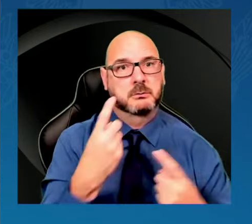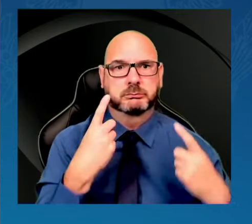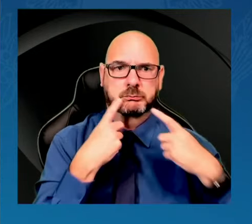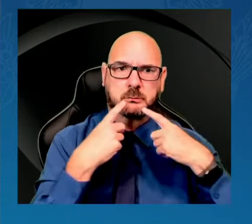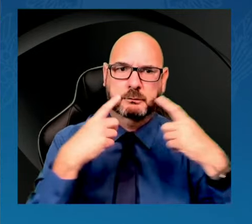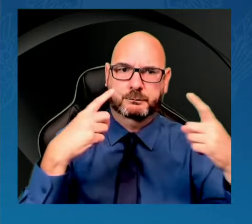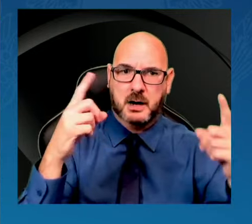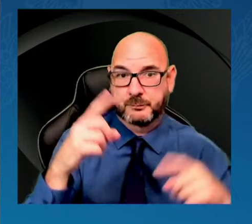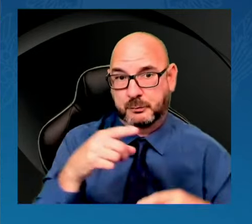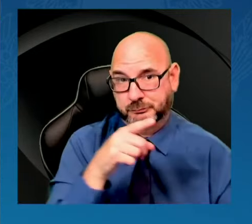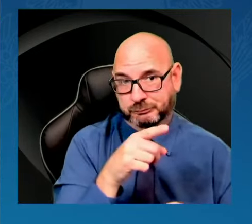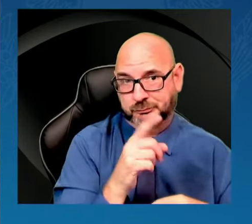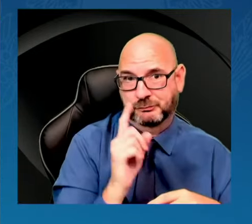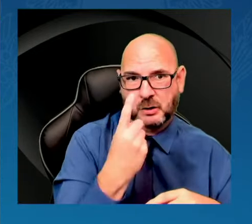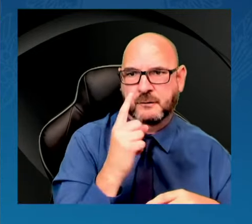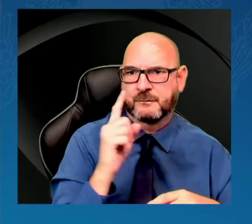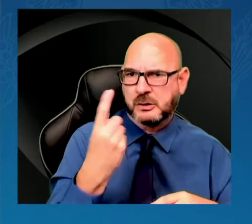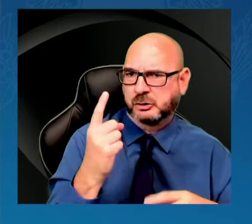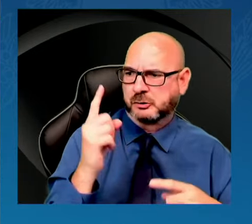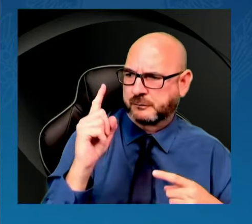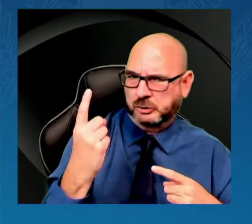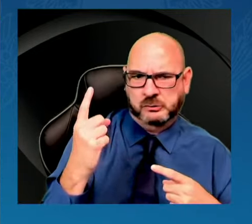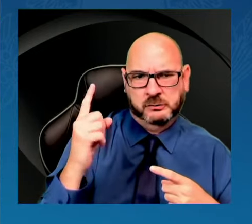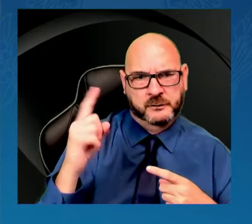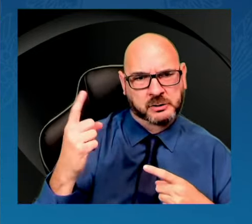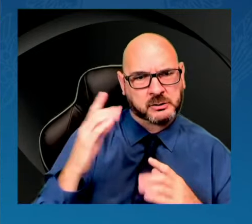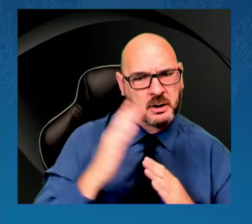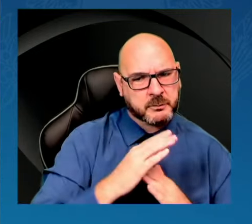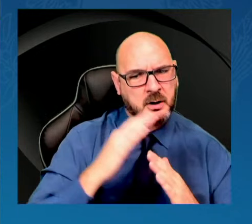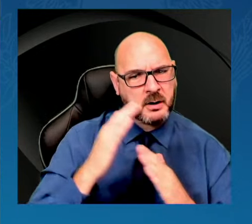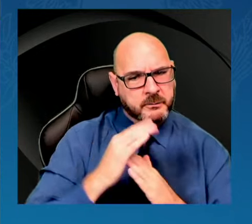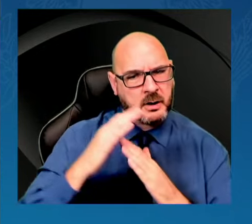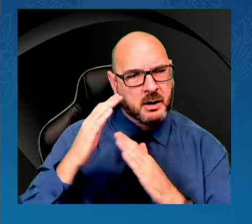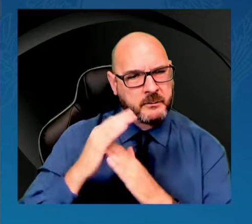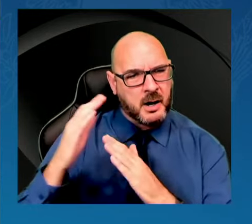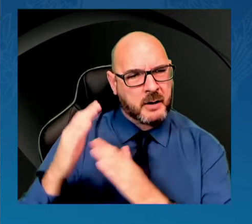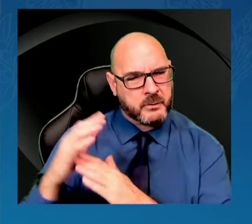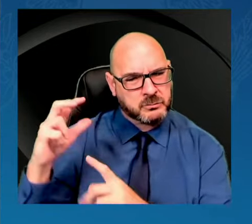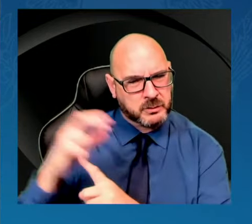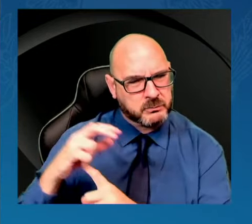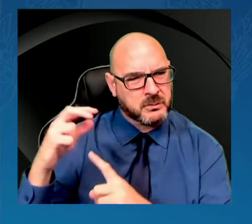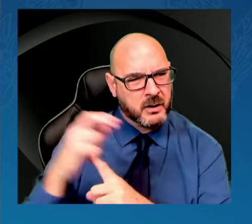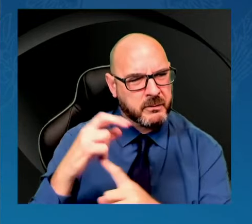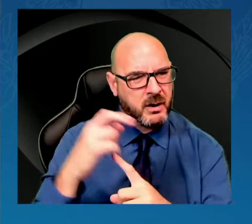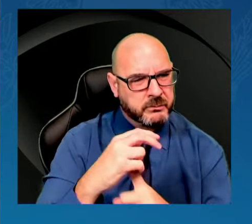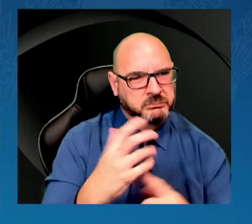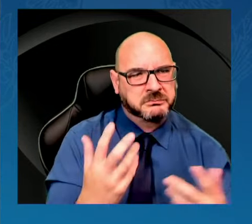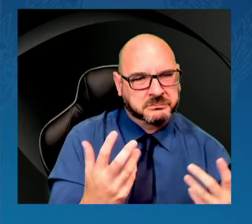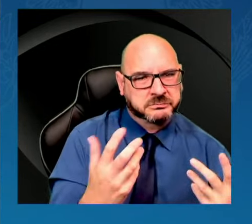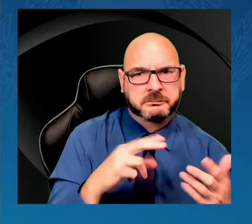And you have been an activist and very vocal using your platform as a --